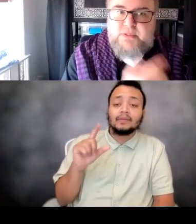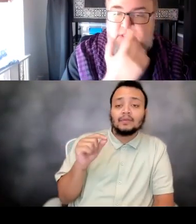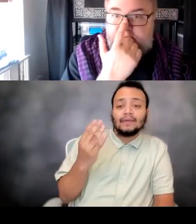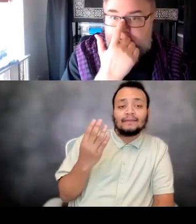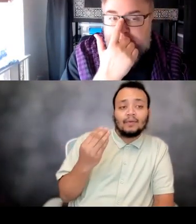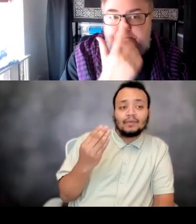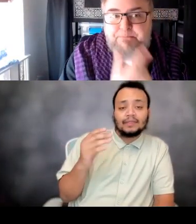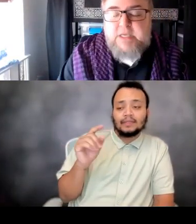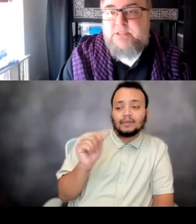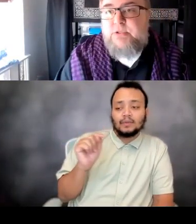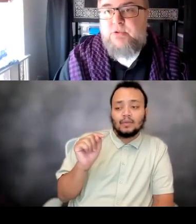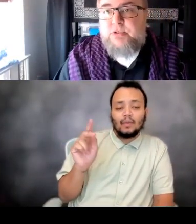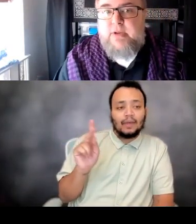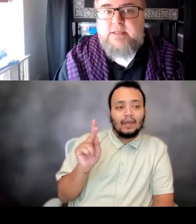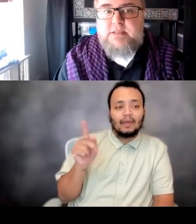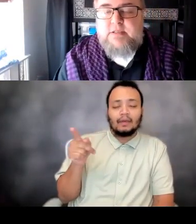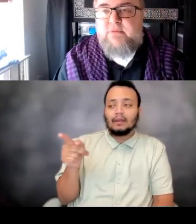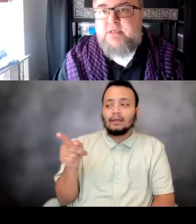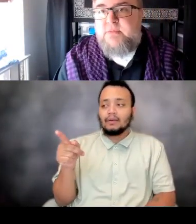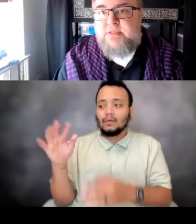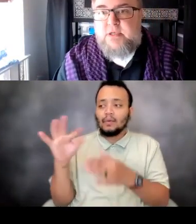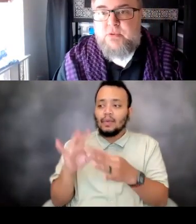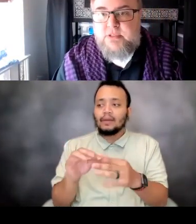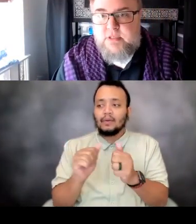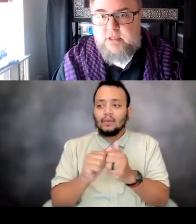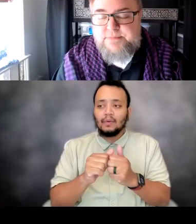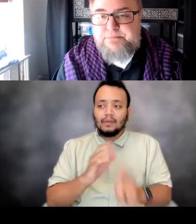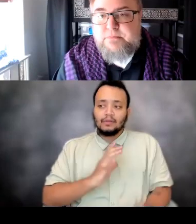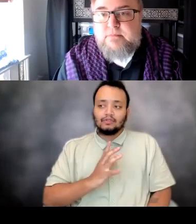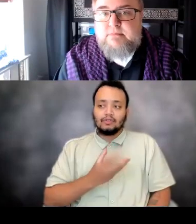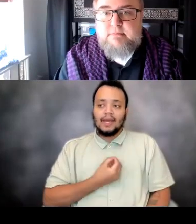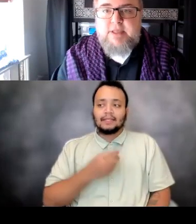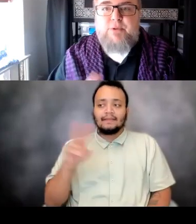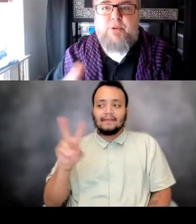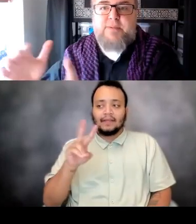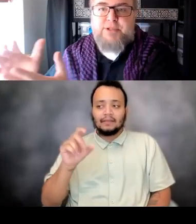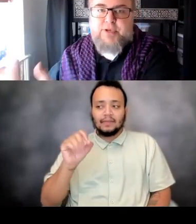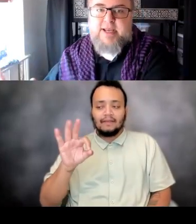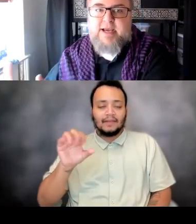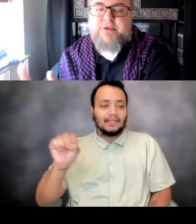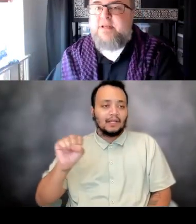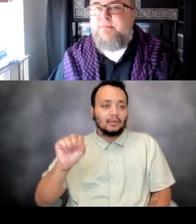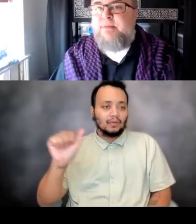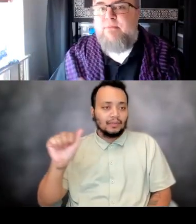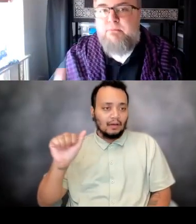specific to trans victims of sexual assault. What we're gonna be doing now is gonna be